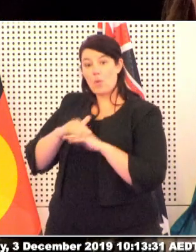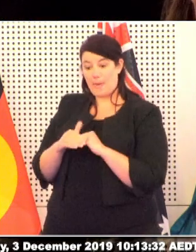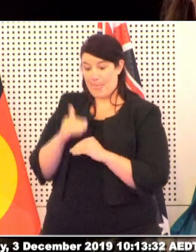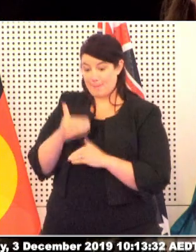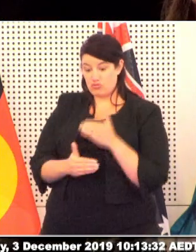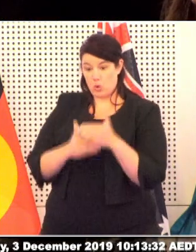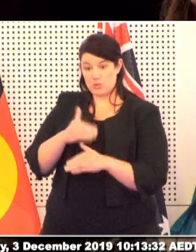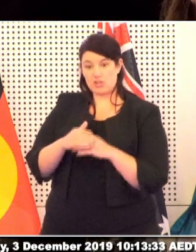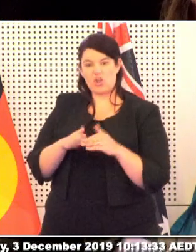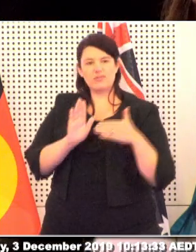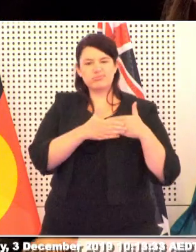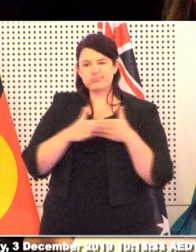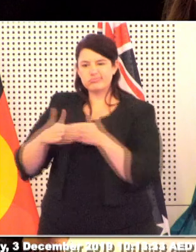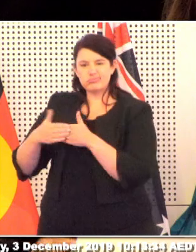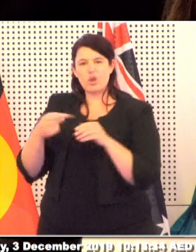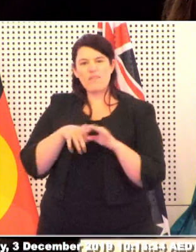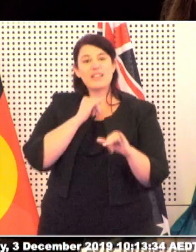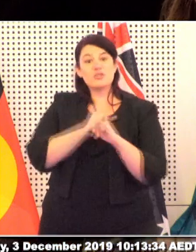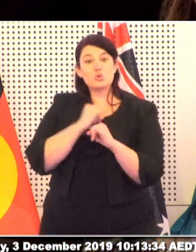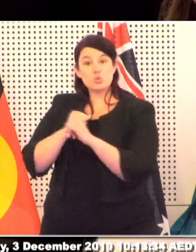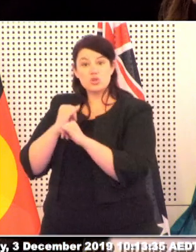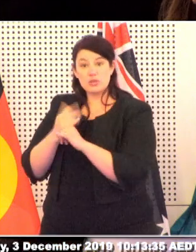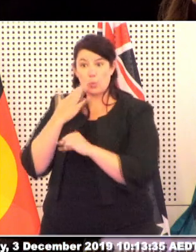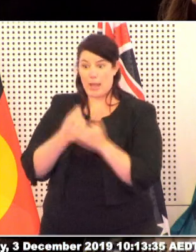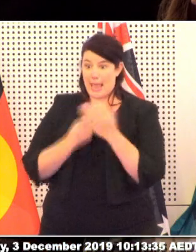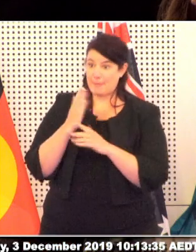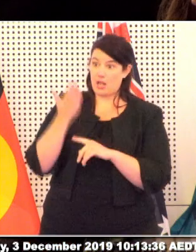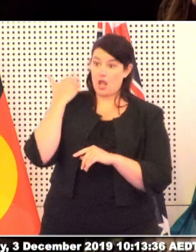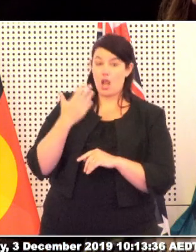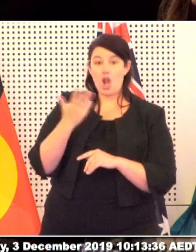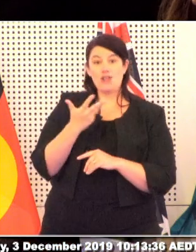deinstitutionalisation that commenced in around the 1960s.